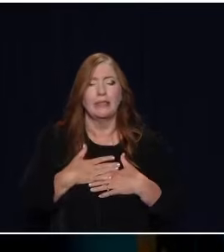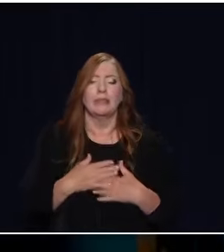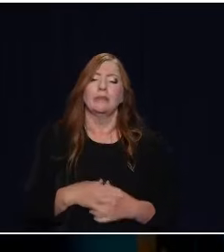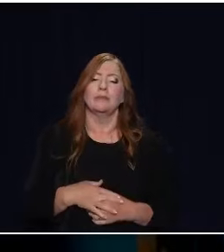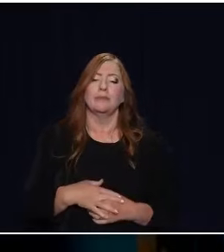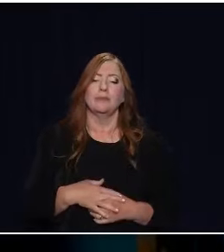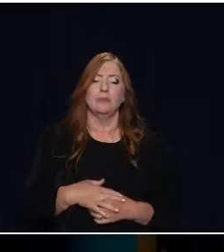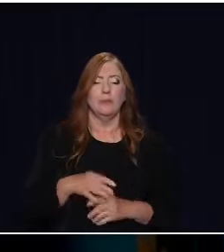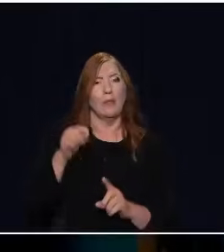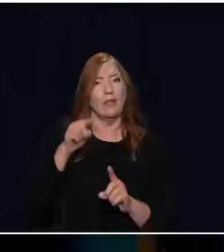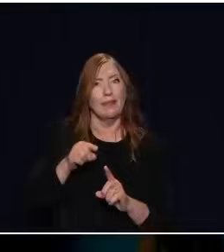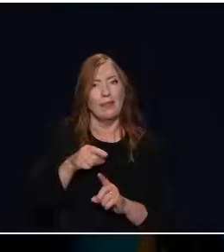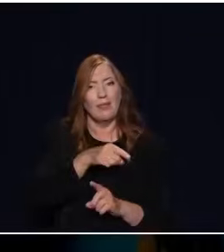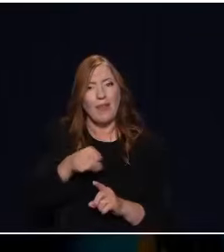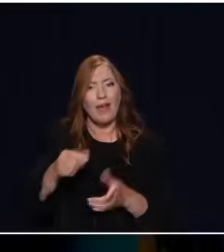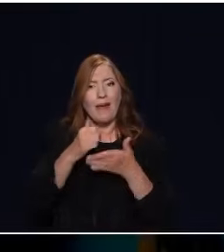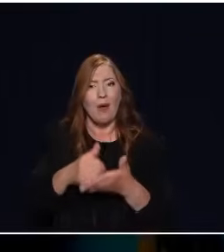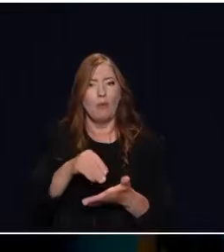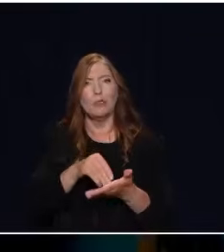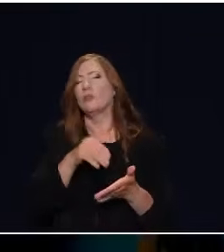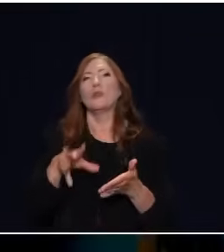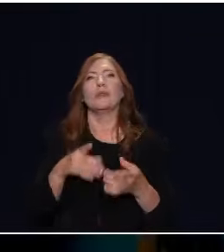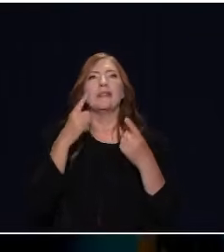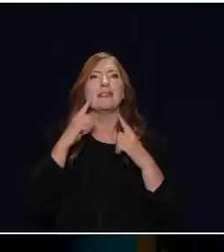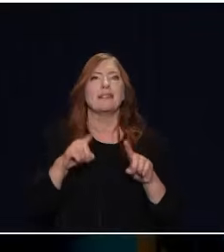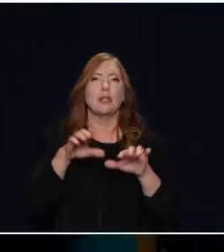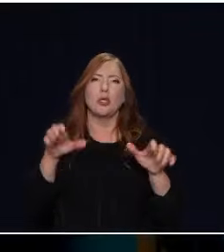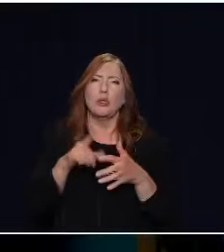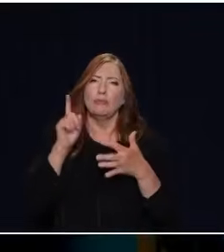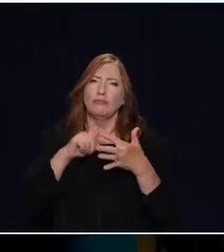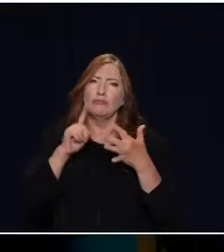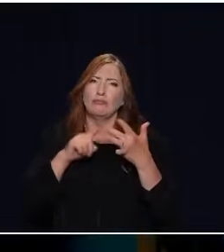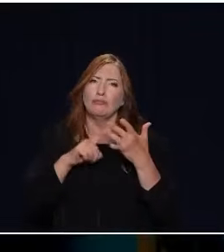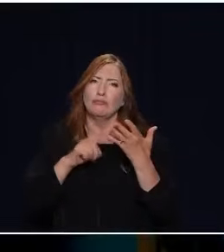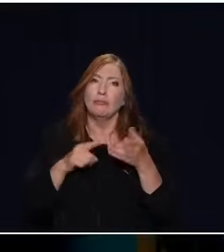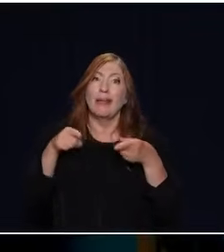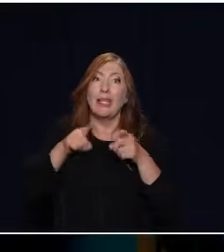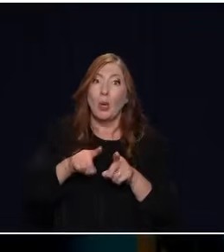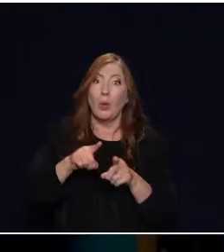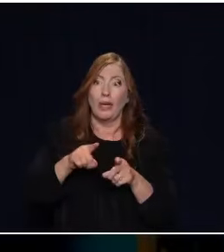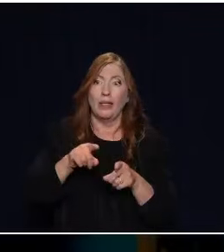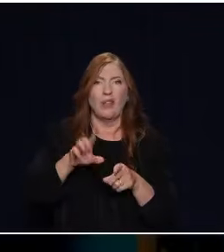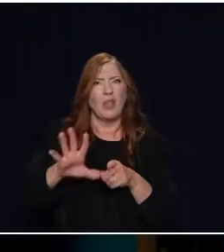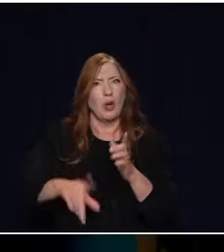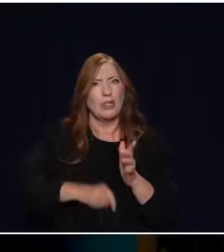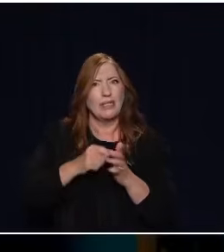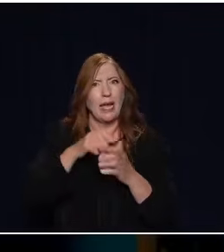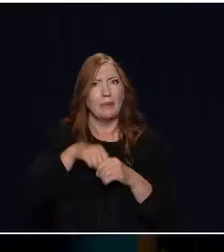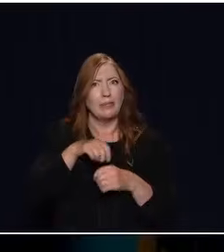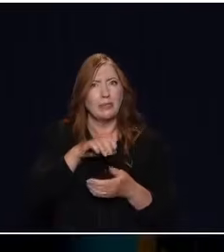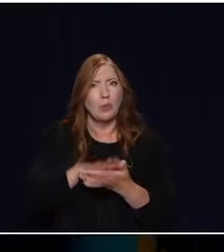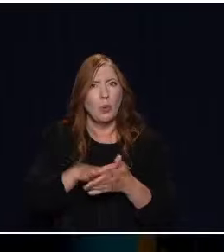IT'S NEAR AND DEAR TO MY HEART AND SOMETHING THAT, YOU KNOW, THEY HELP OUR STUDENTS SUCCEED